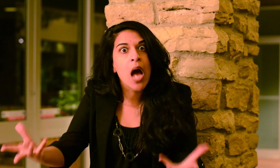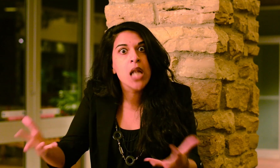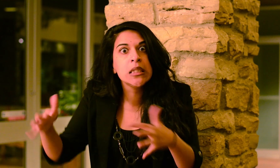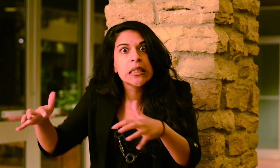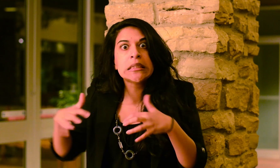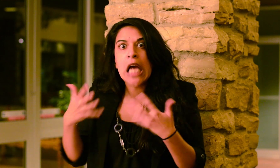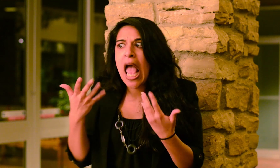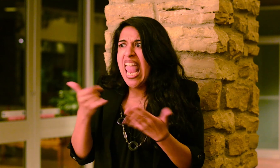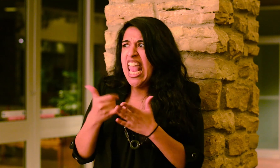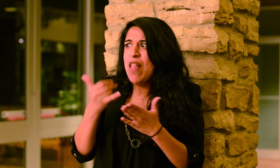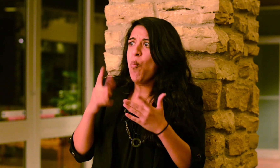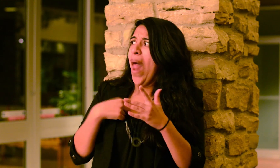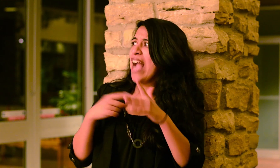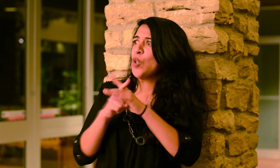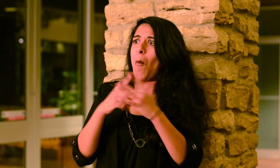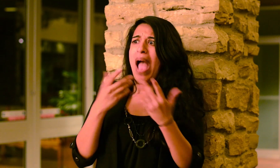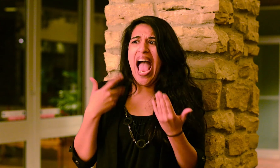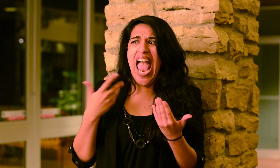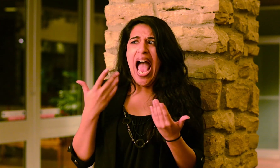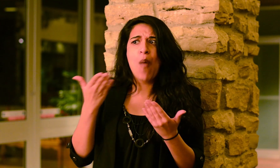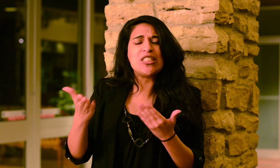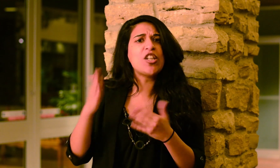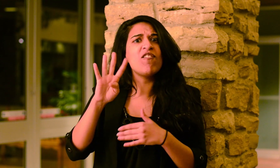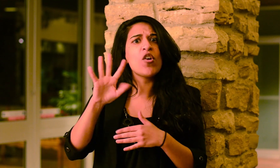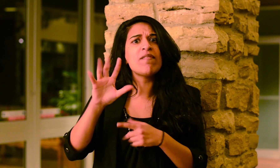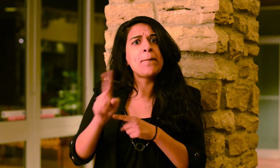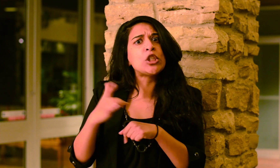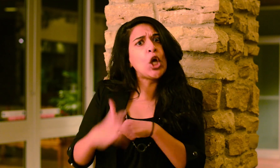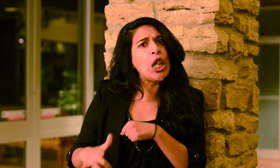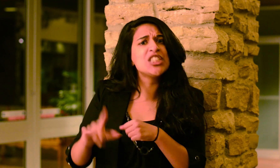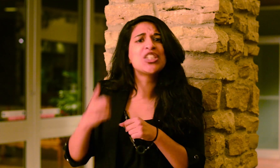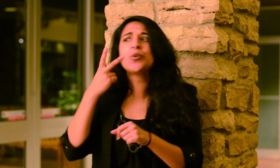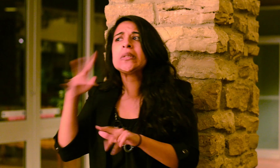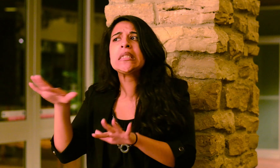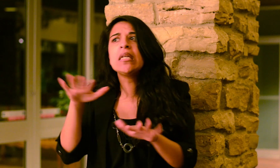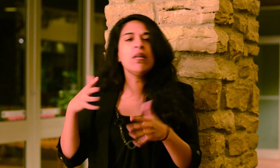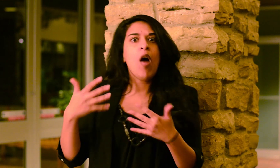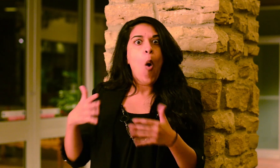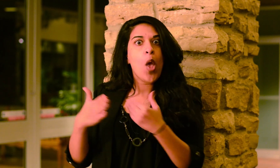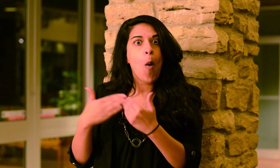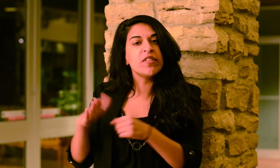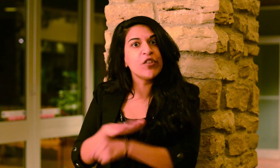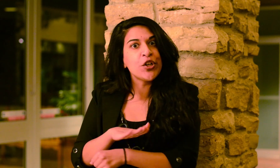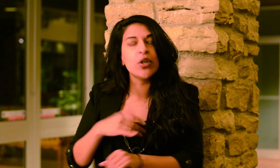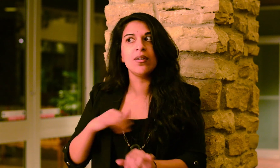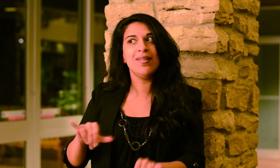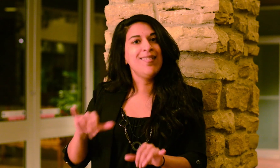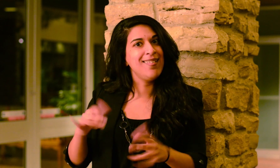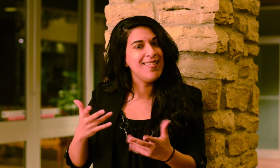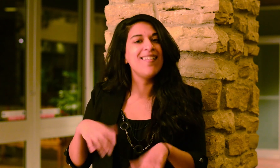They couldn't be more wrong. So many people showed, the room overflowed. I arrived pretty early- 45 minutes before the meeting was due to start. I wanted to check it out. The room was already almost full!